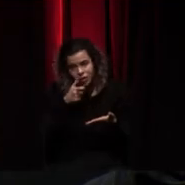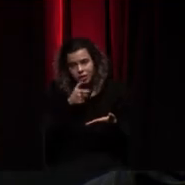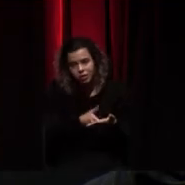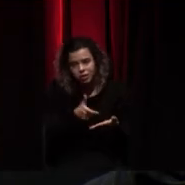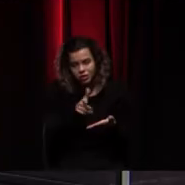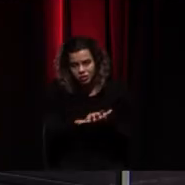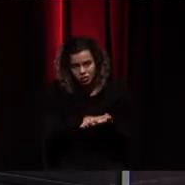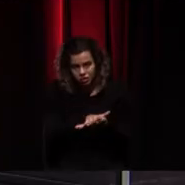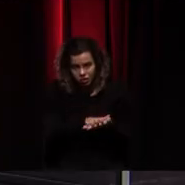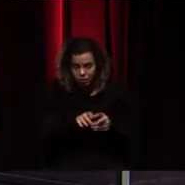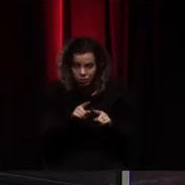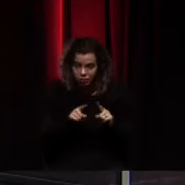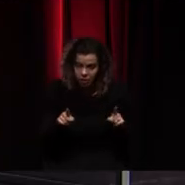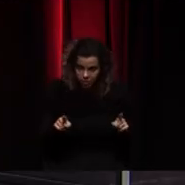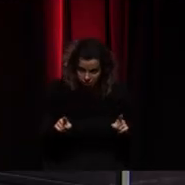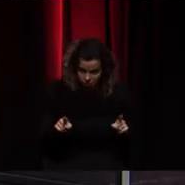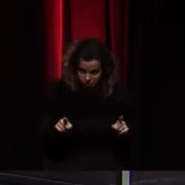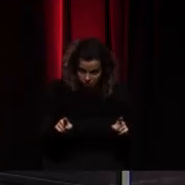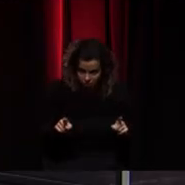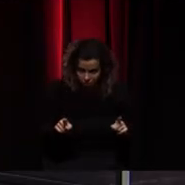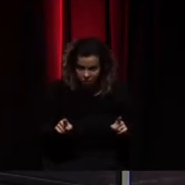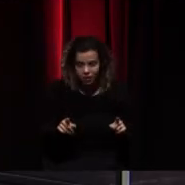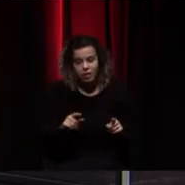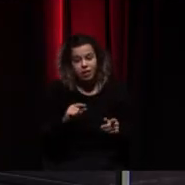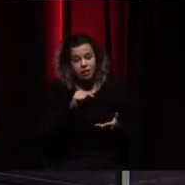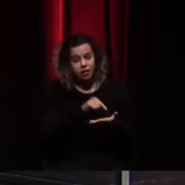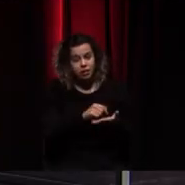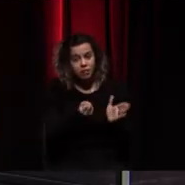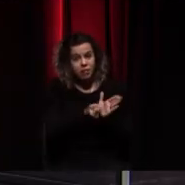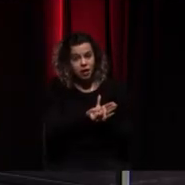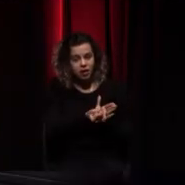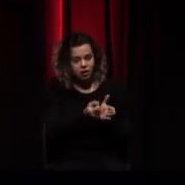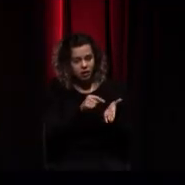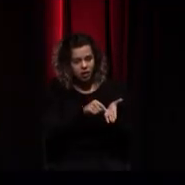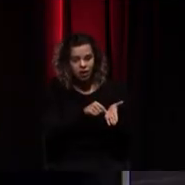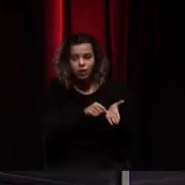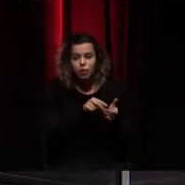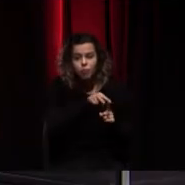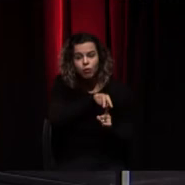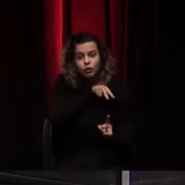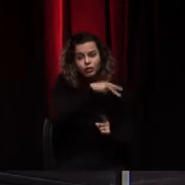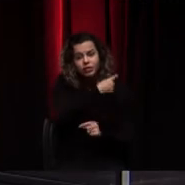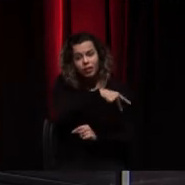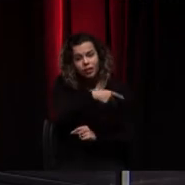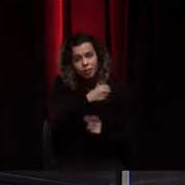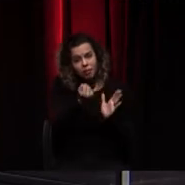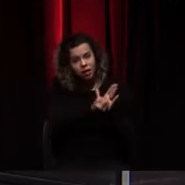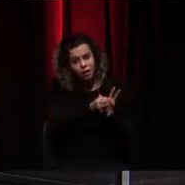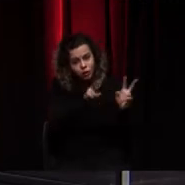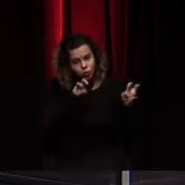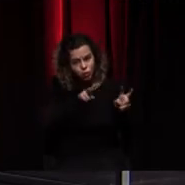But if we talk about how that brand sees the world and other interesting subjects